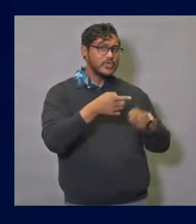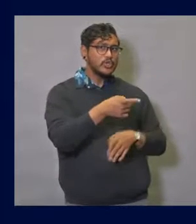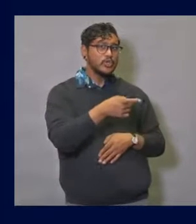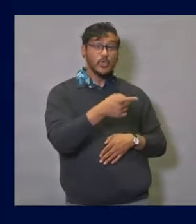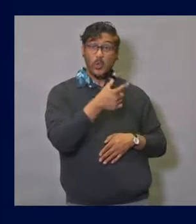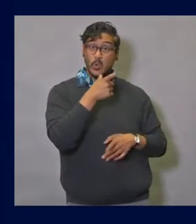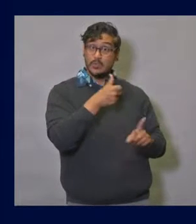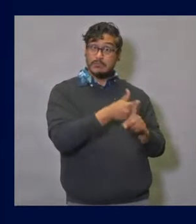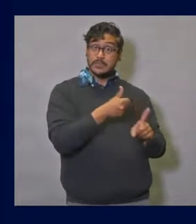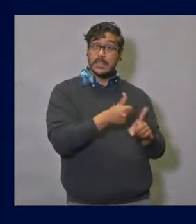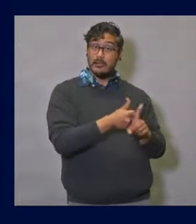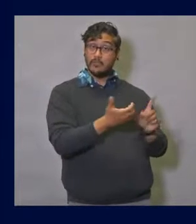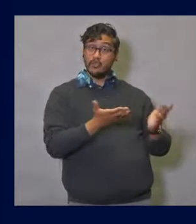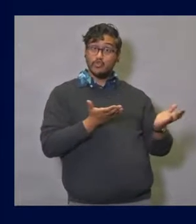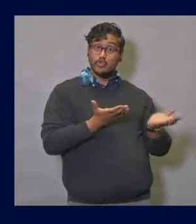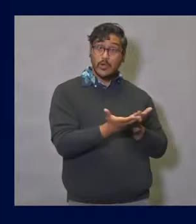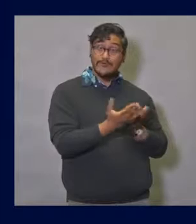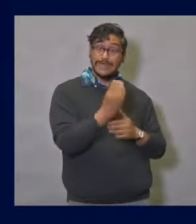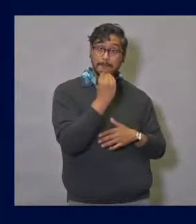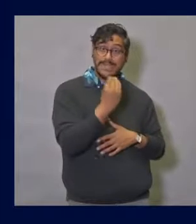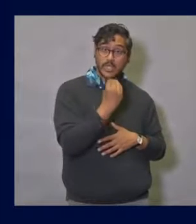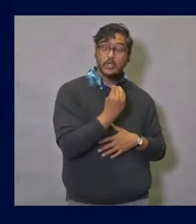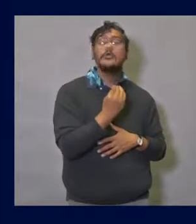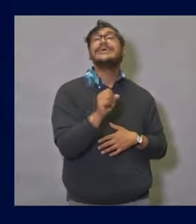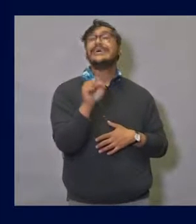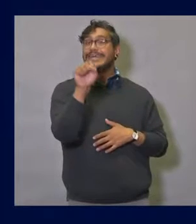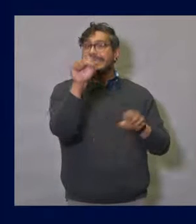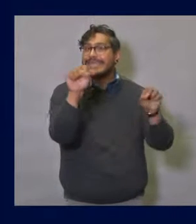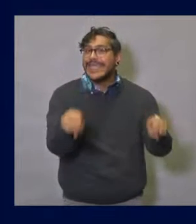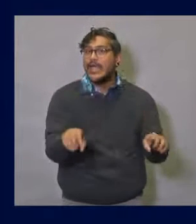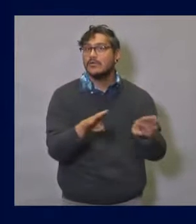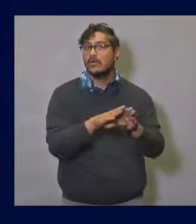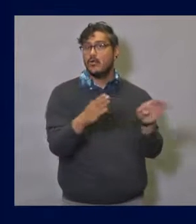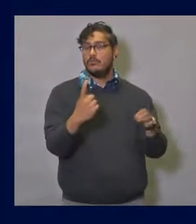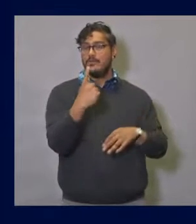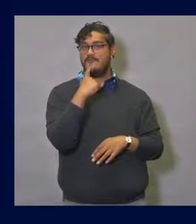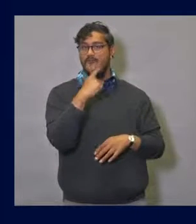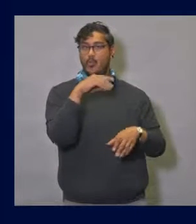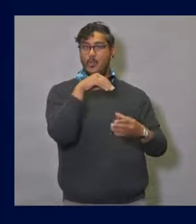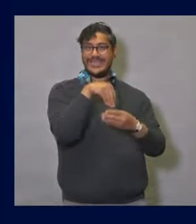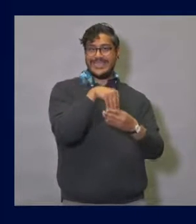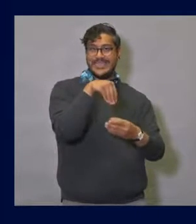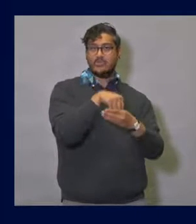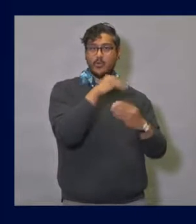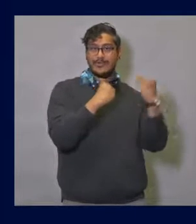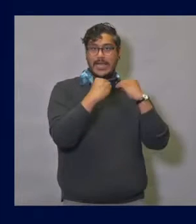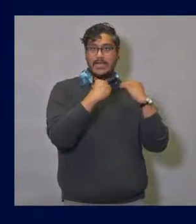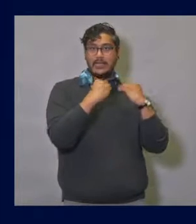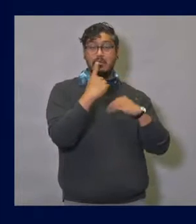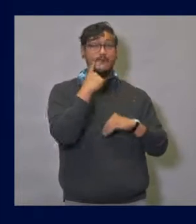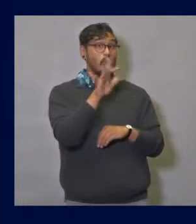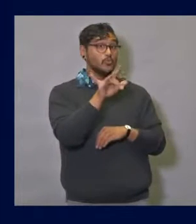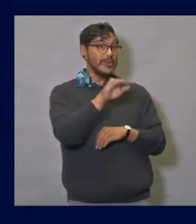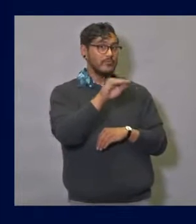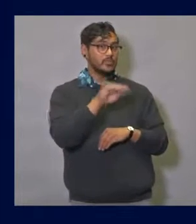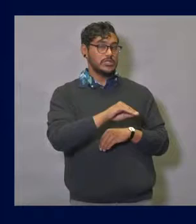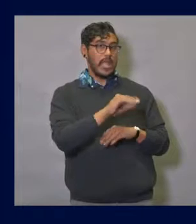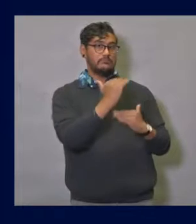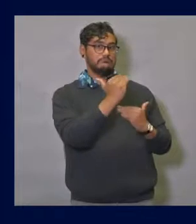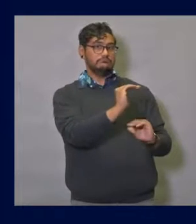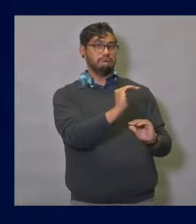00 P.M.